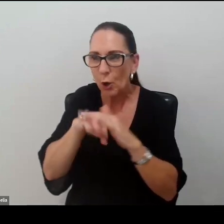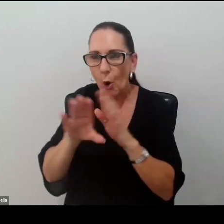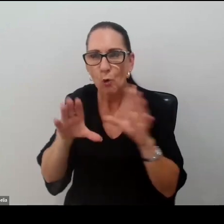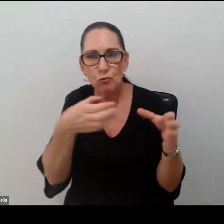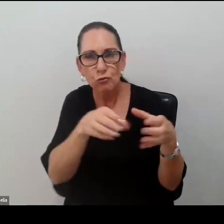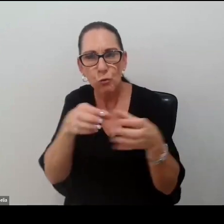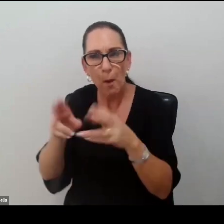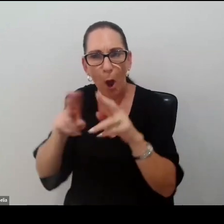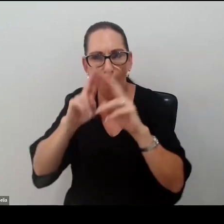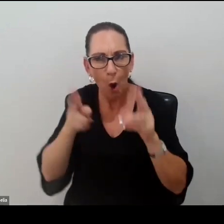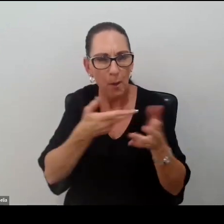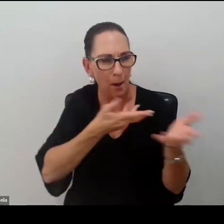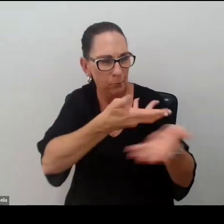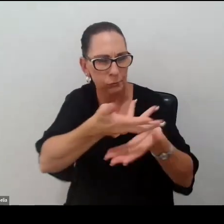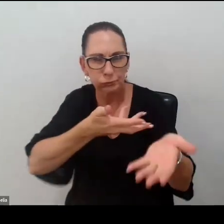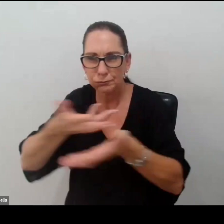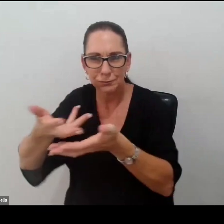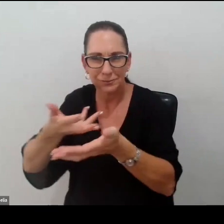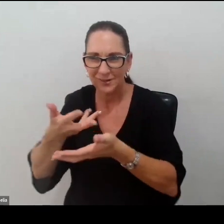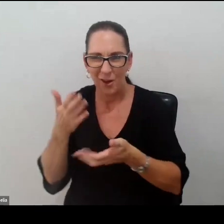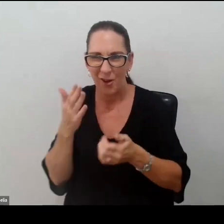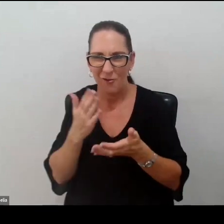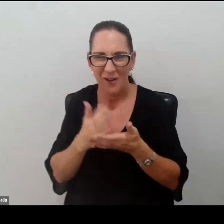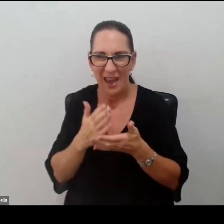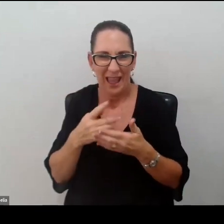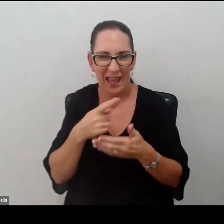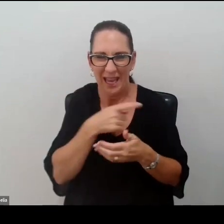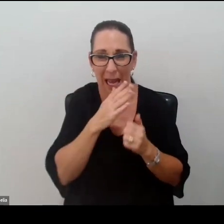and, to the best of our knowledge, little to no attempts have been made to capture the accounts